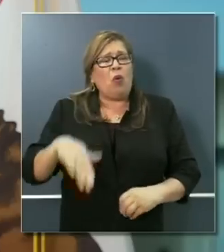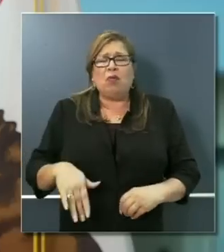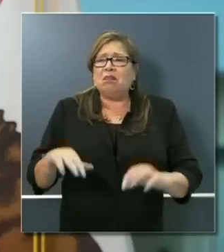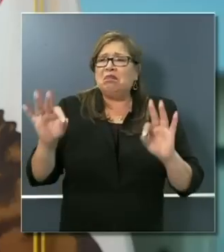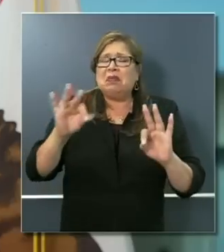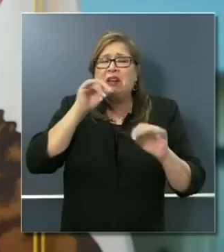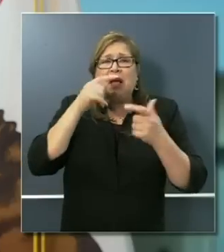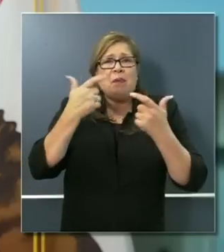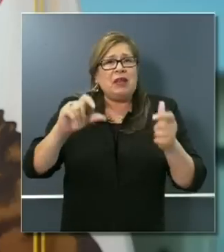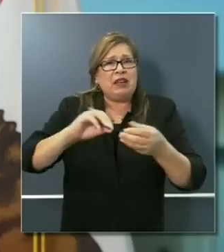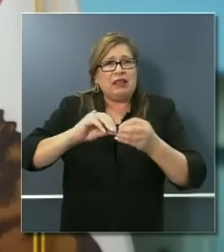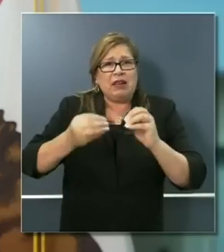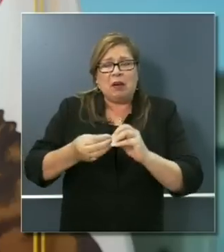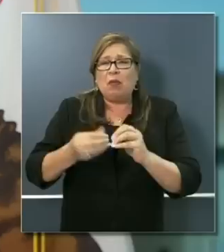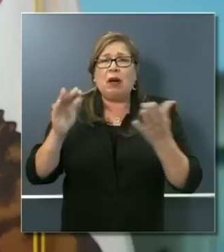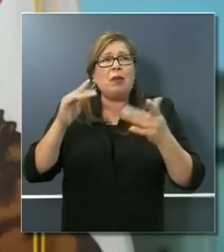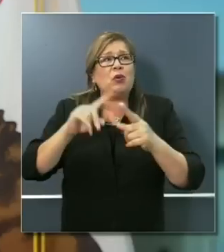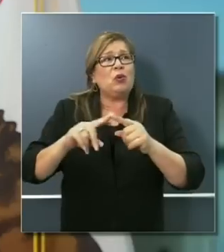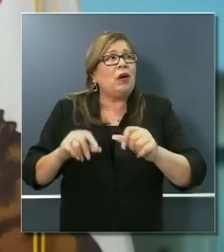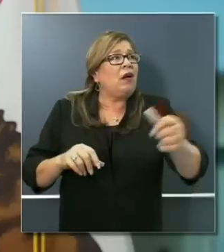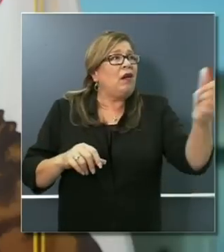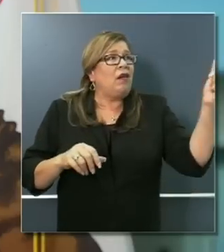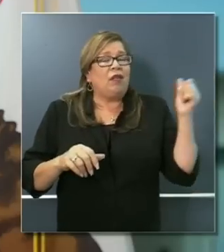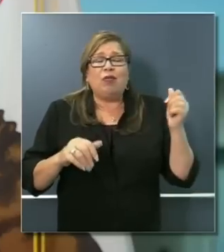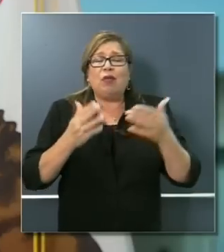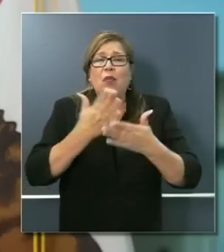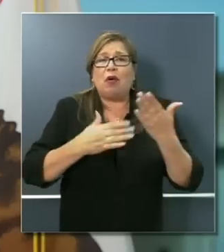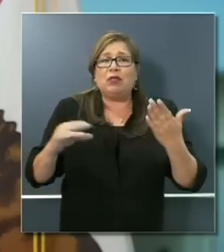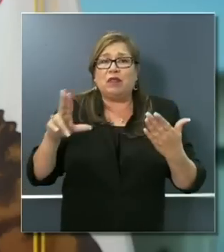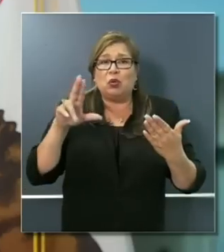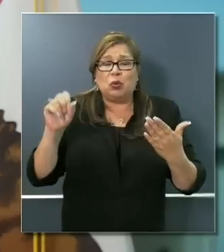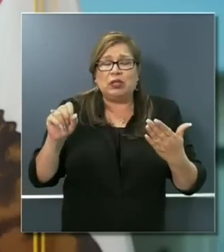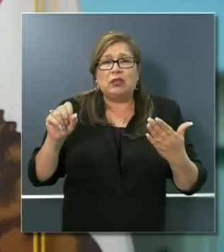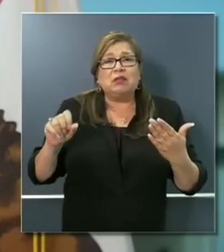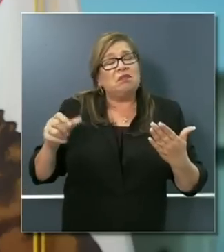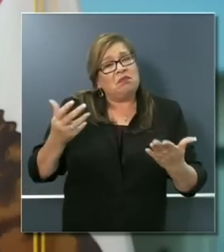FOR A SURGE IN THE NUMBER OF HOSPITALIZATIONS AND THE NUMBER OF ICU PATIENTS. THAT 774 NUMBER MAY BE DECEIVING.